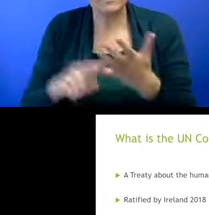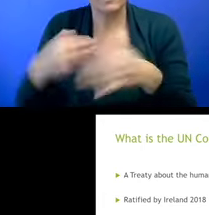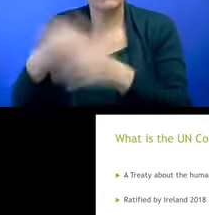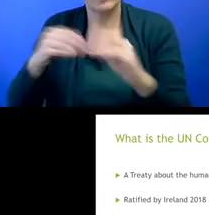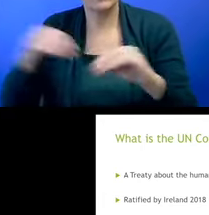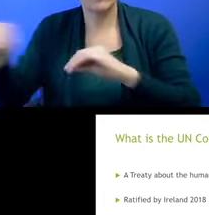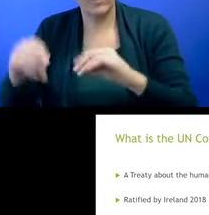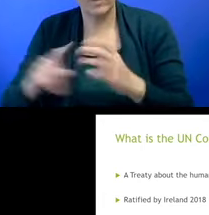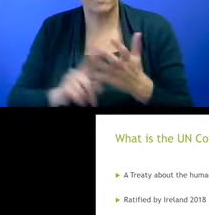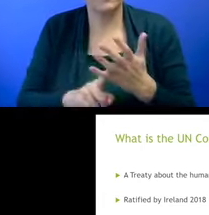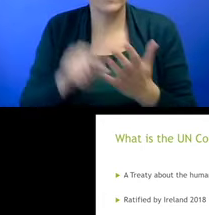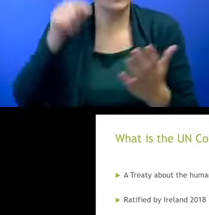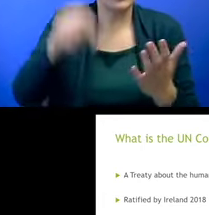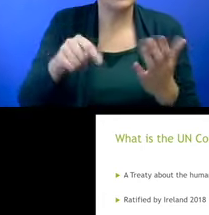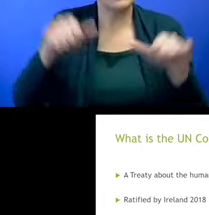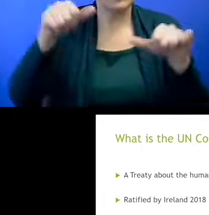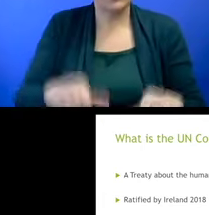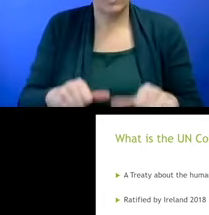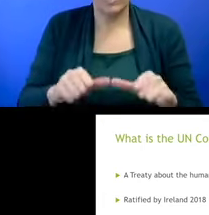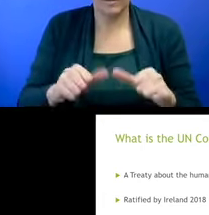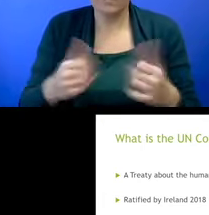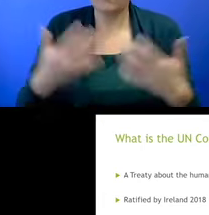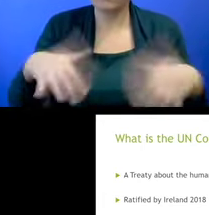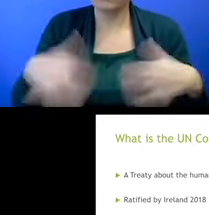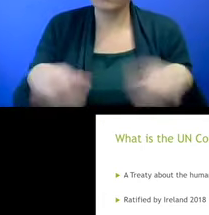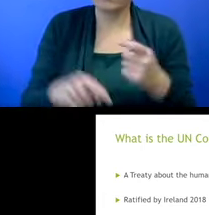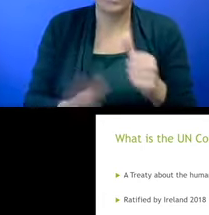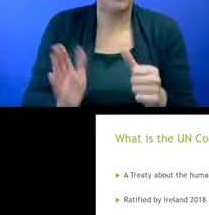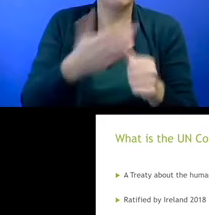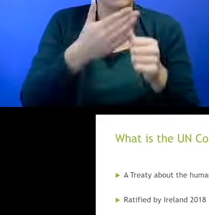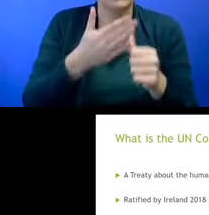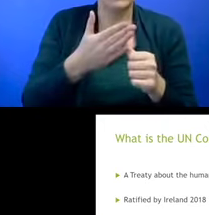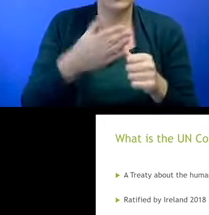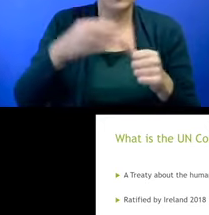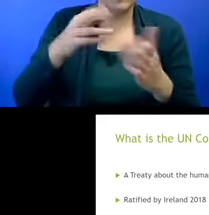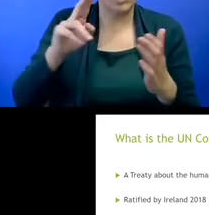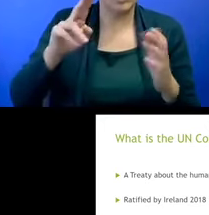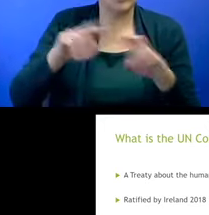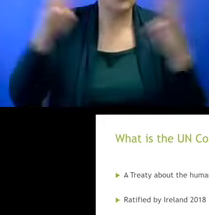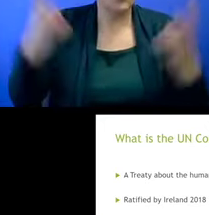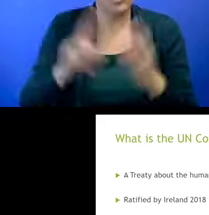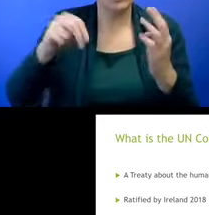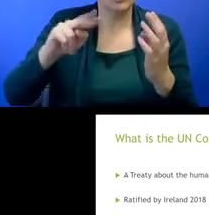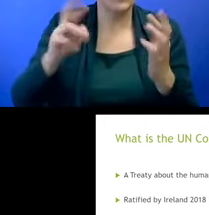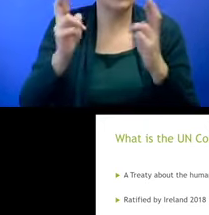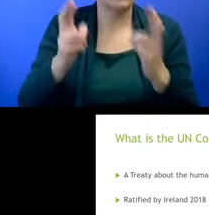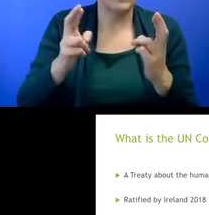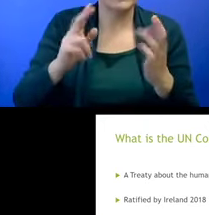The treaty is a treaty of many firsts. It is the first global human rights treaty of the 21st century.